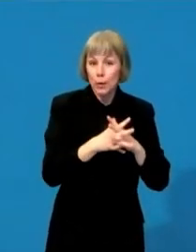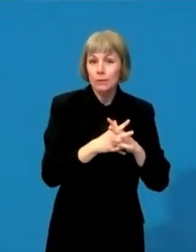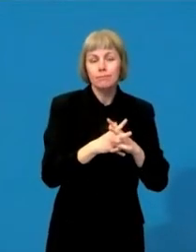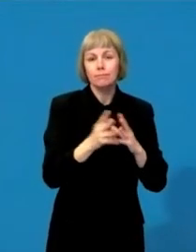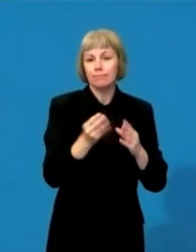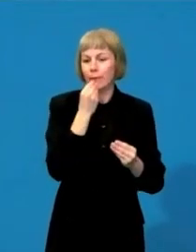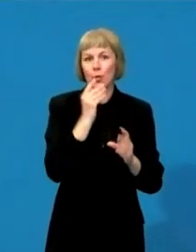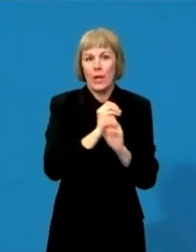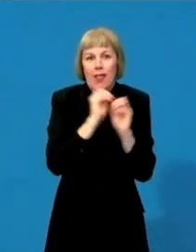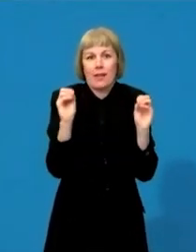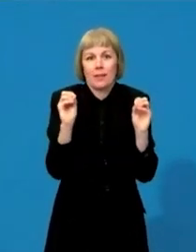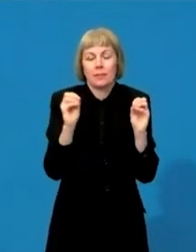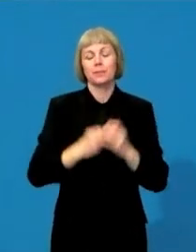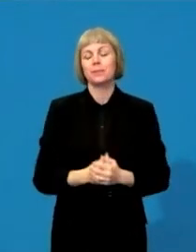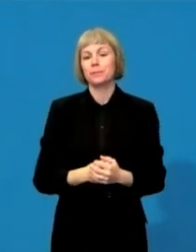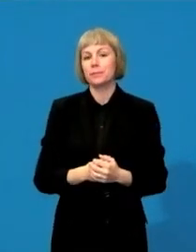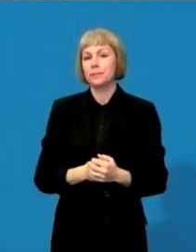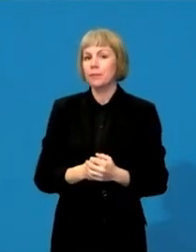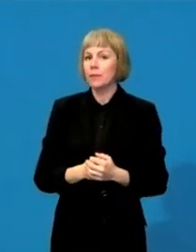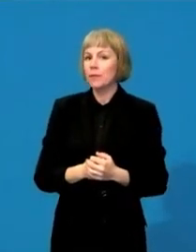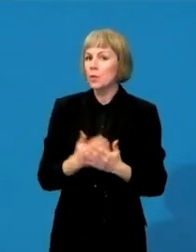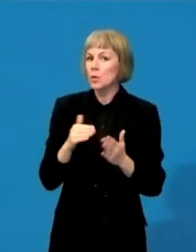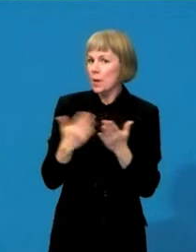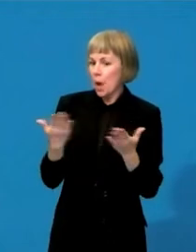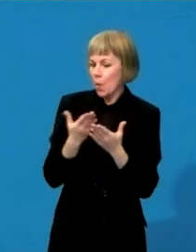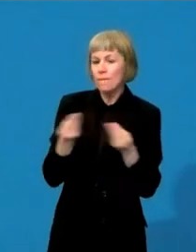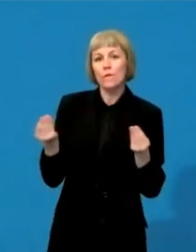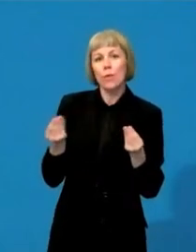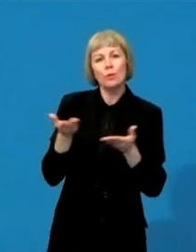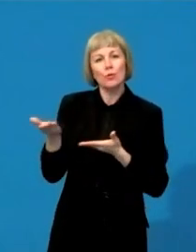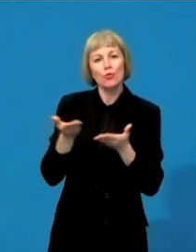And at the moment, where are services coming in from to support you and